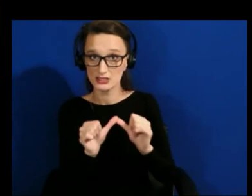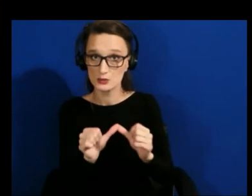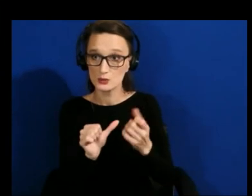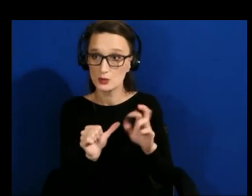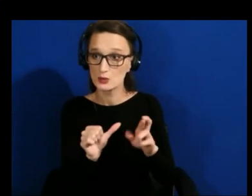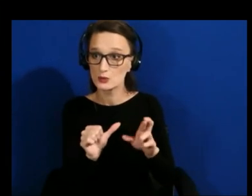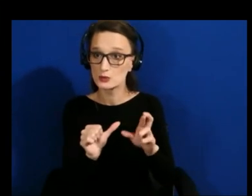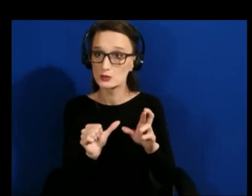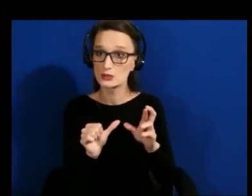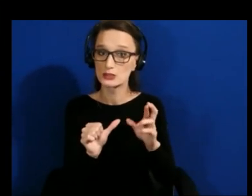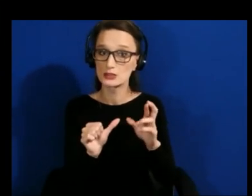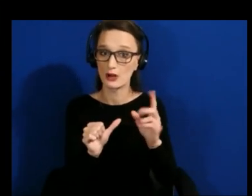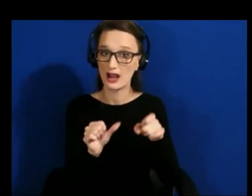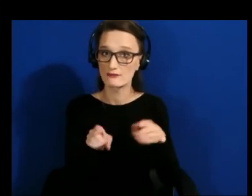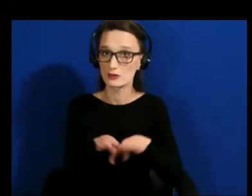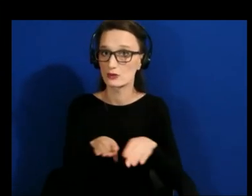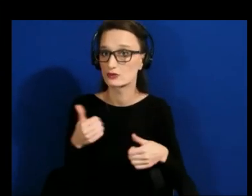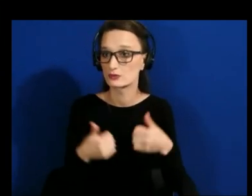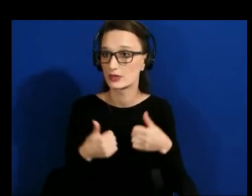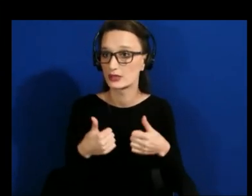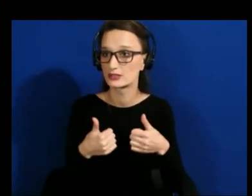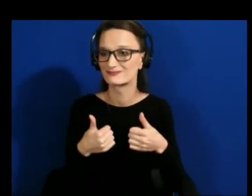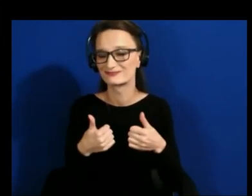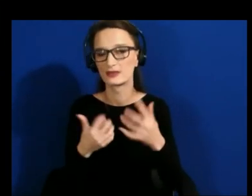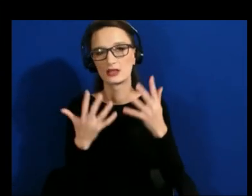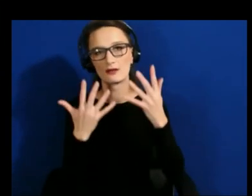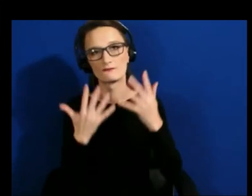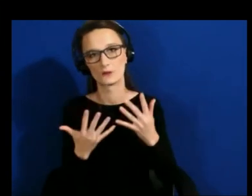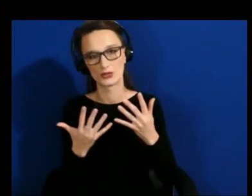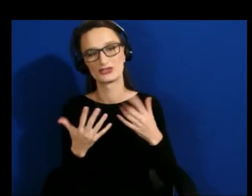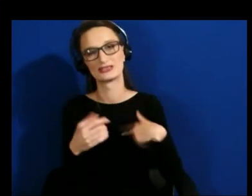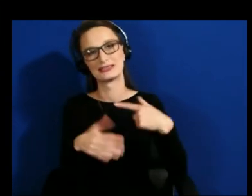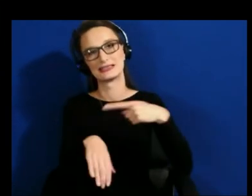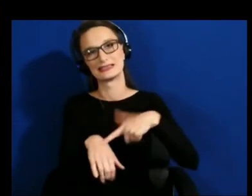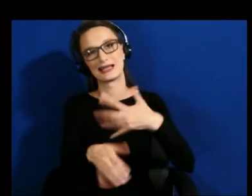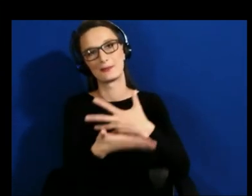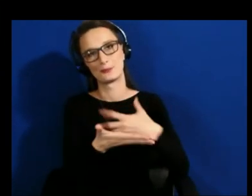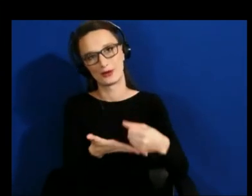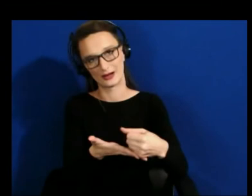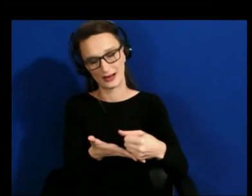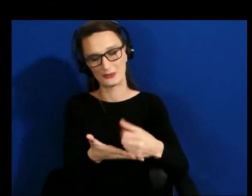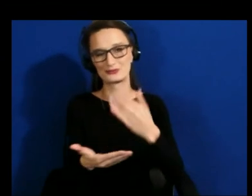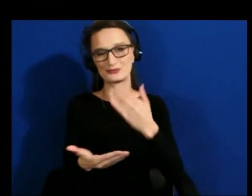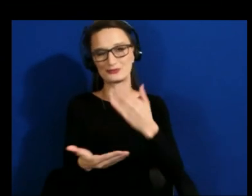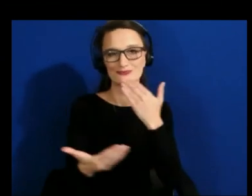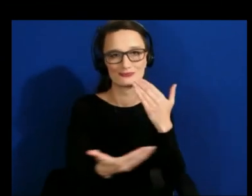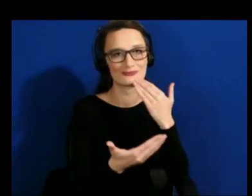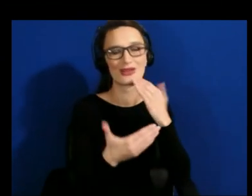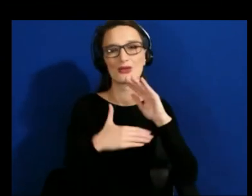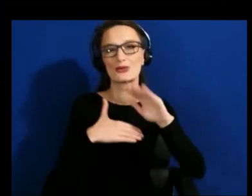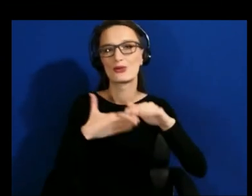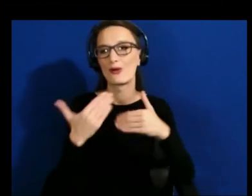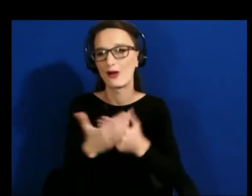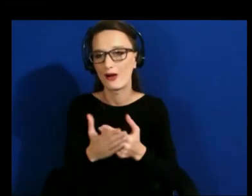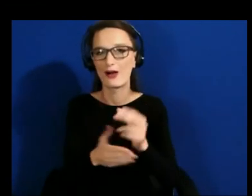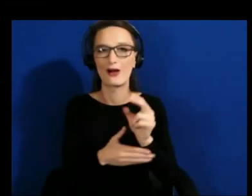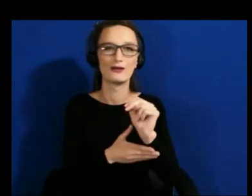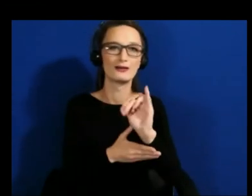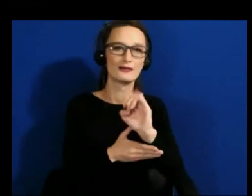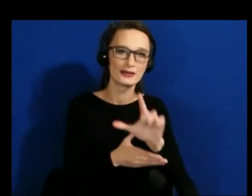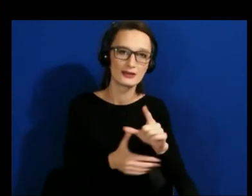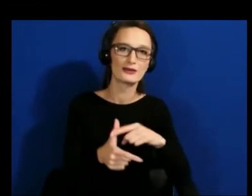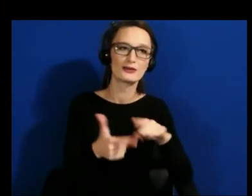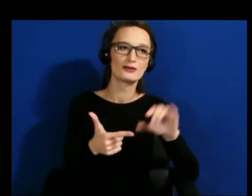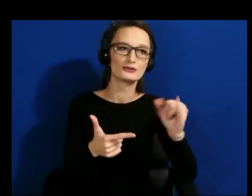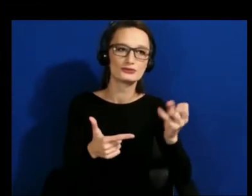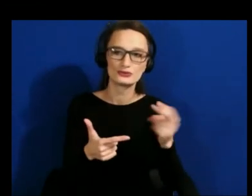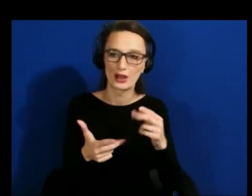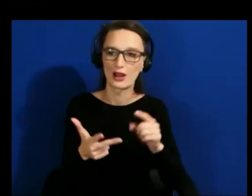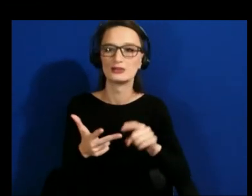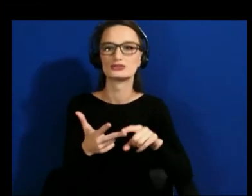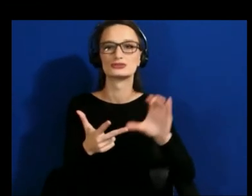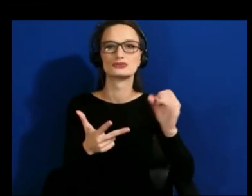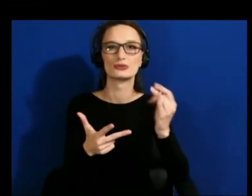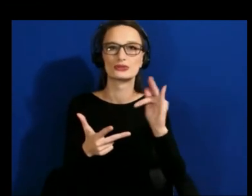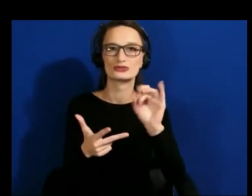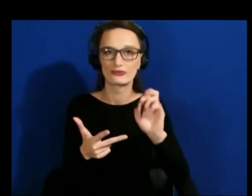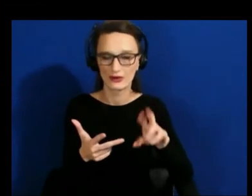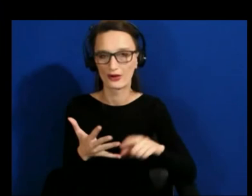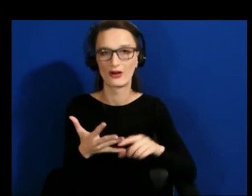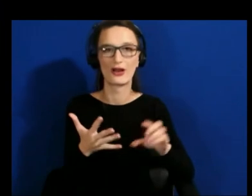Unfortunately we are out of time. Thank you so much all of you, Neil, Josh, Nina, Christopher, and Andreas. It's been so great learning from